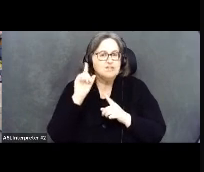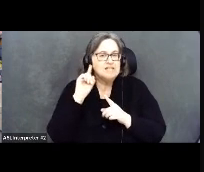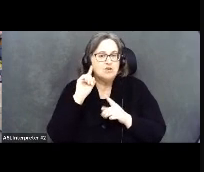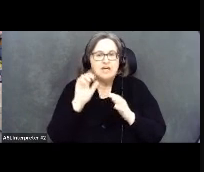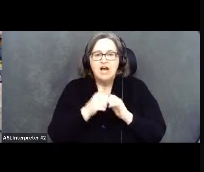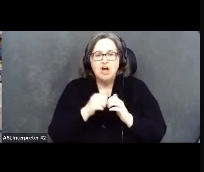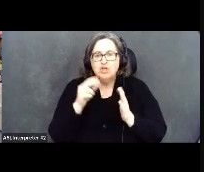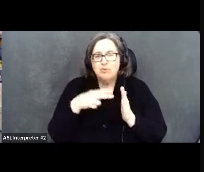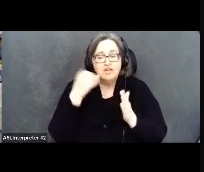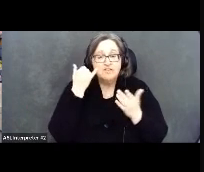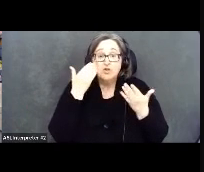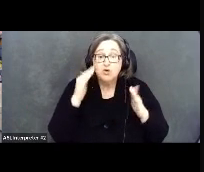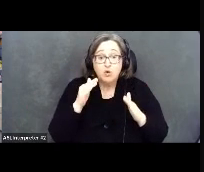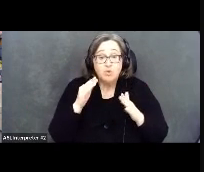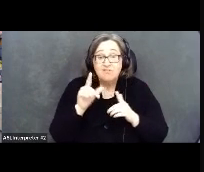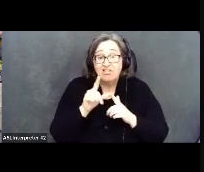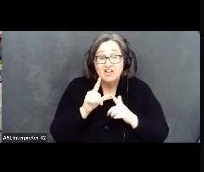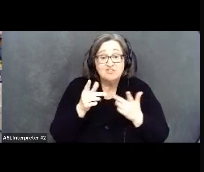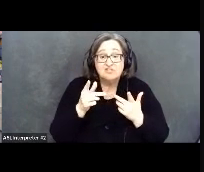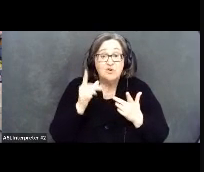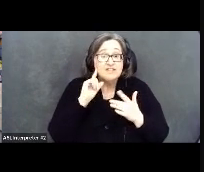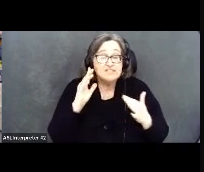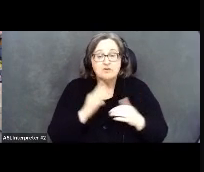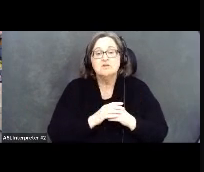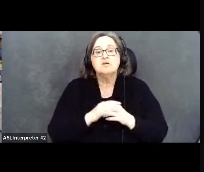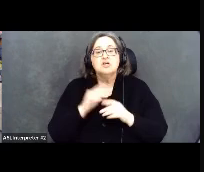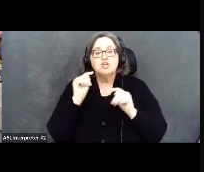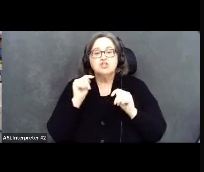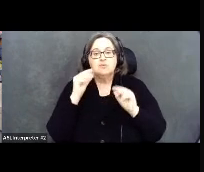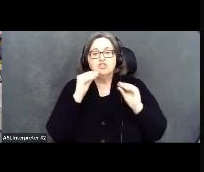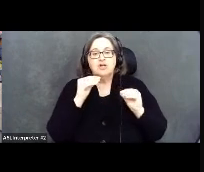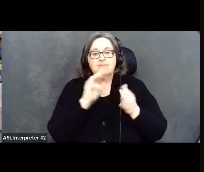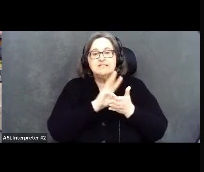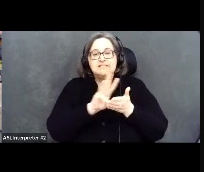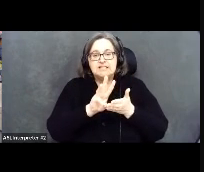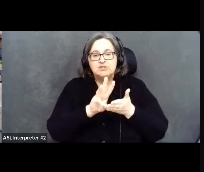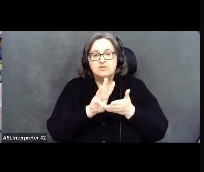don't know the letter sounds and the alphabet. She taught him that in six weeks. Went back